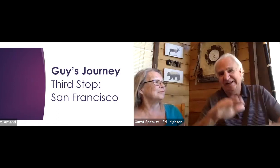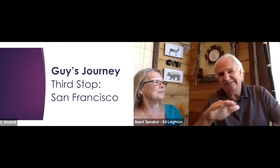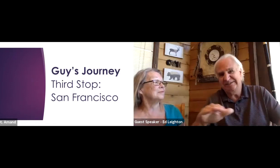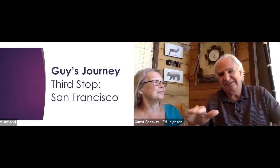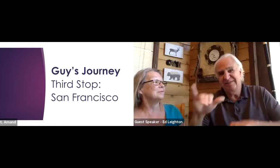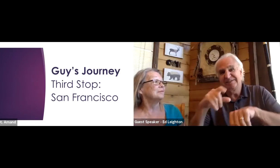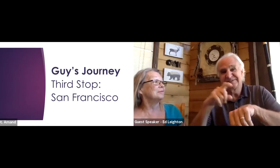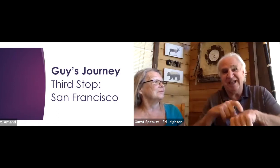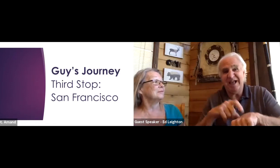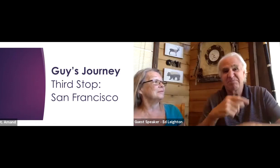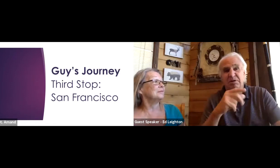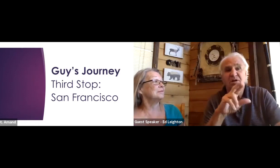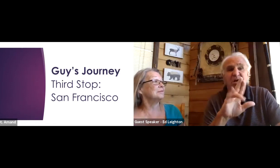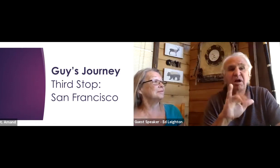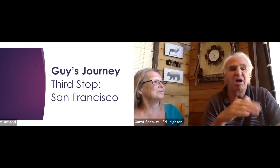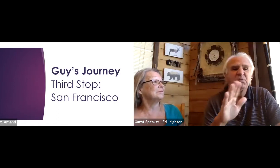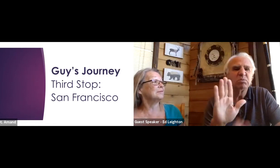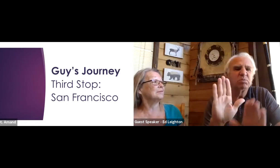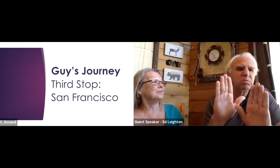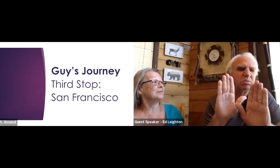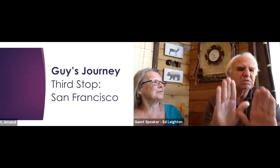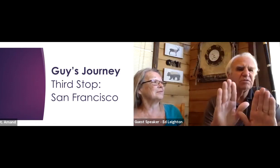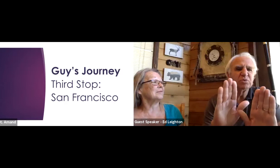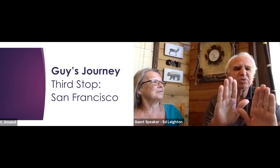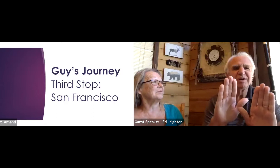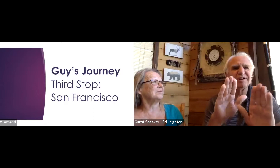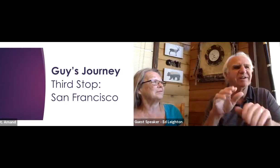We lived in Oakland at the time, and had four young daughters,